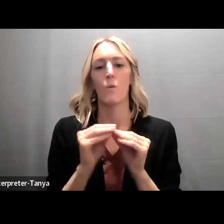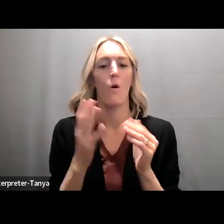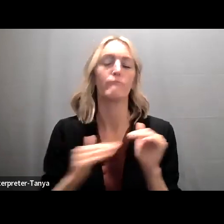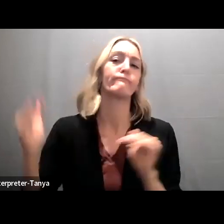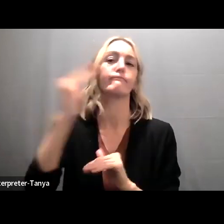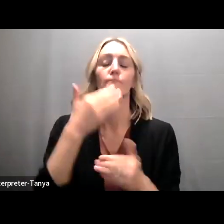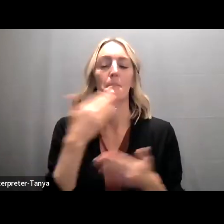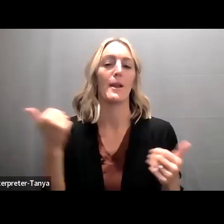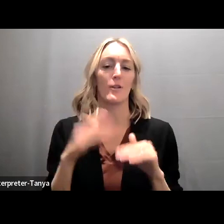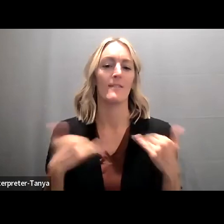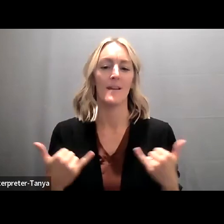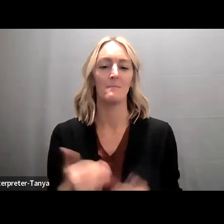Thanks.